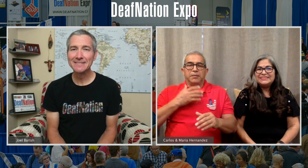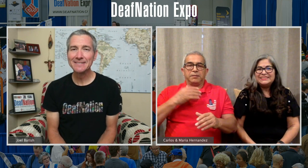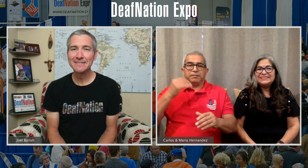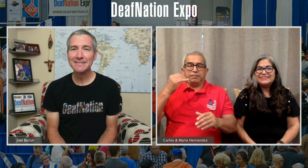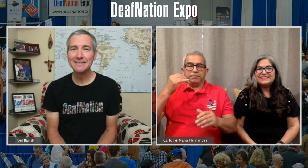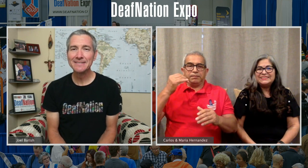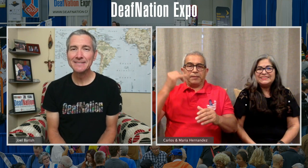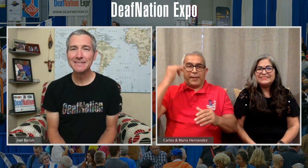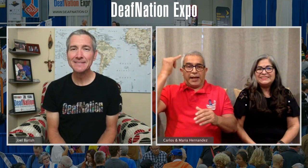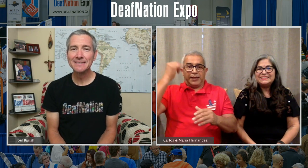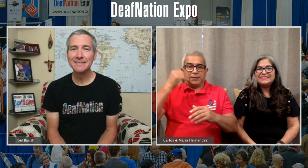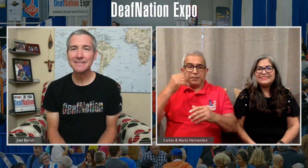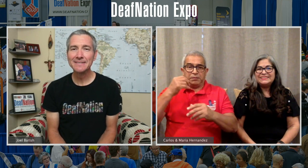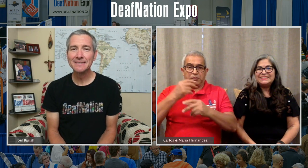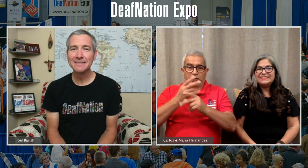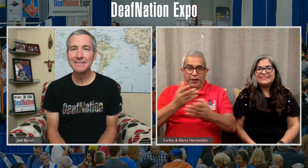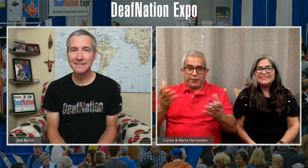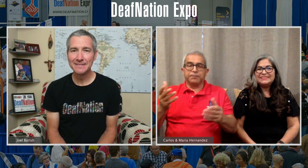My idea for products.